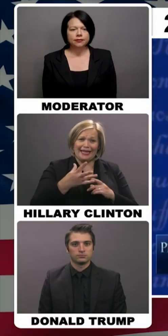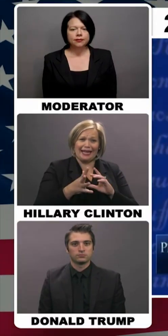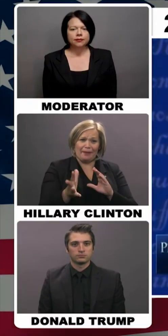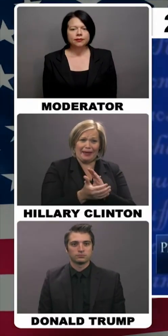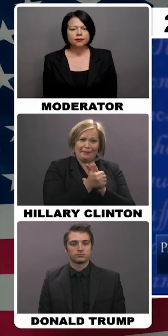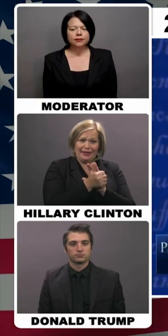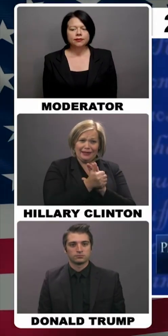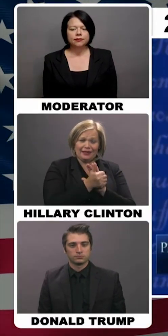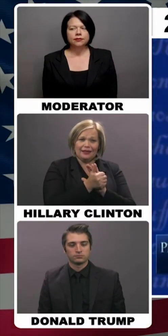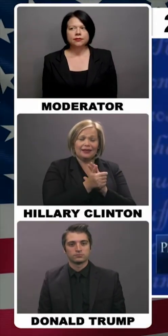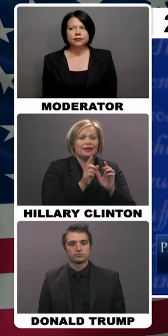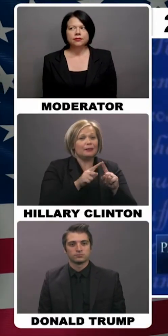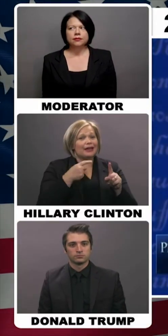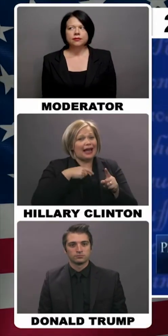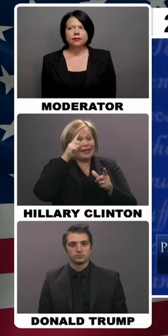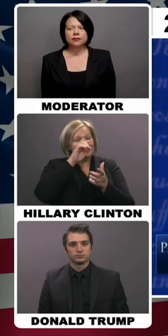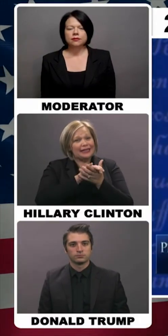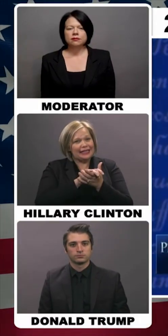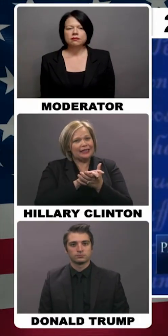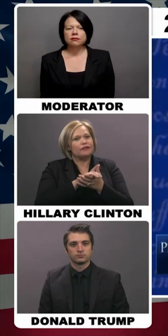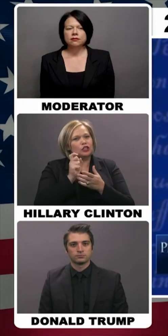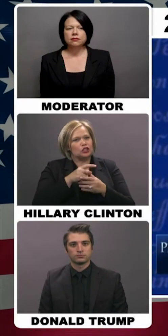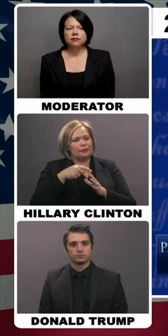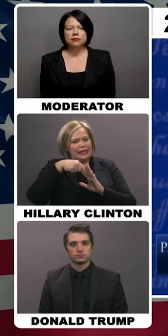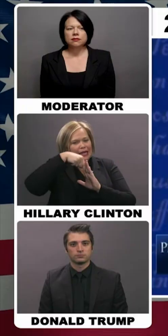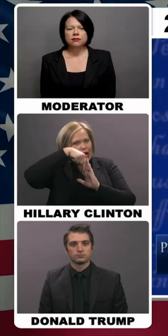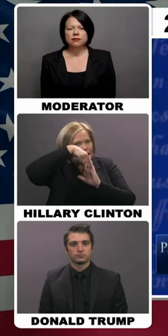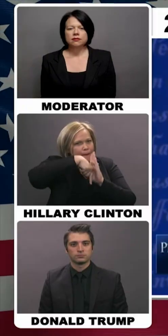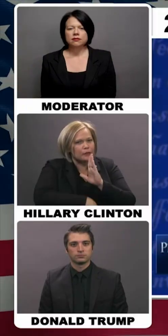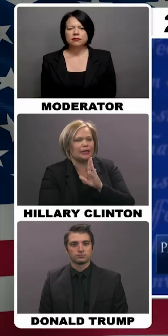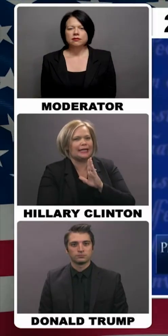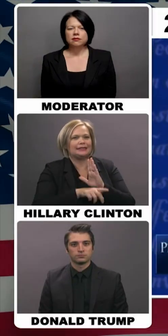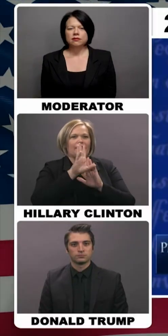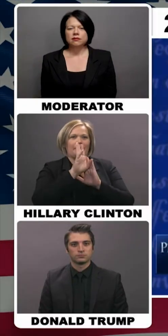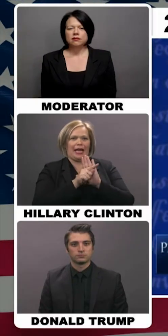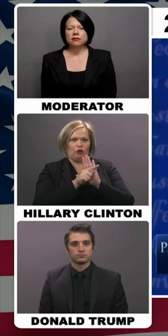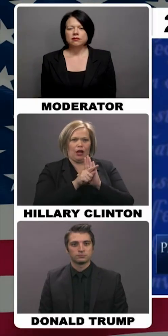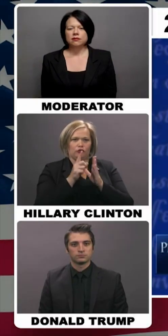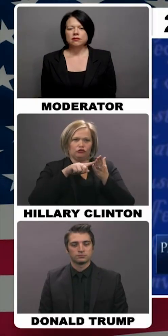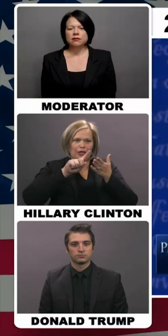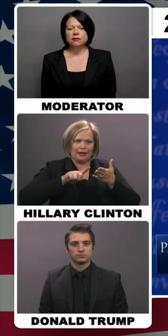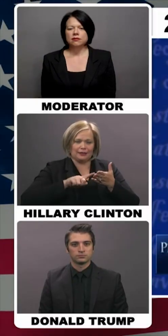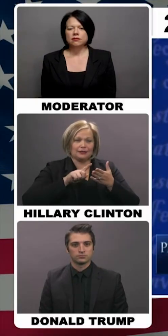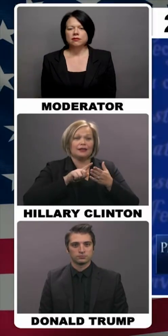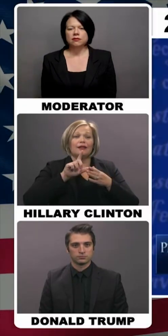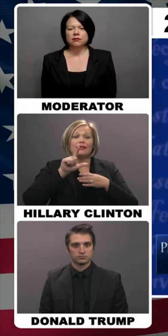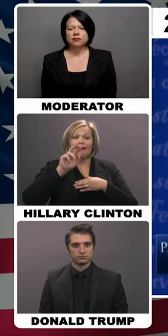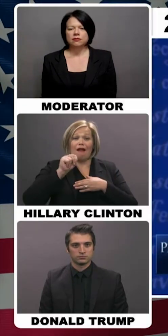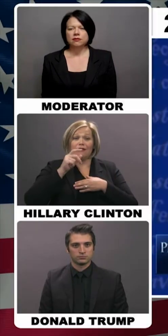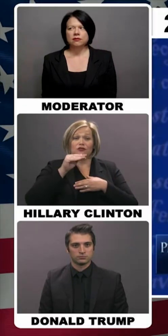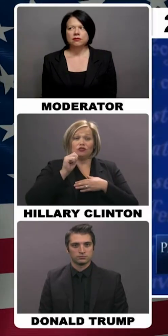but I believe there should be comprehensive background checks and we should close the gun show loophole and close the online loophole. Thank you. We